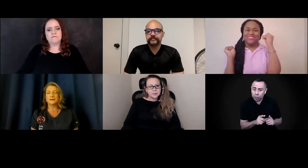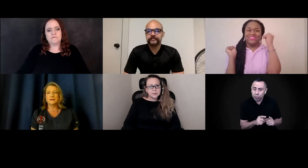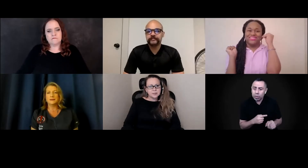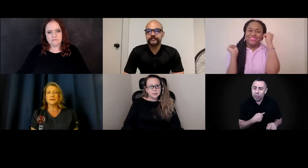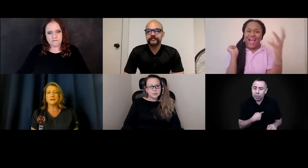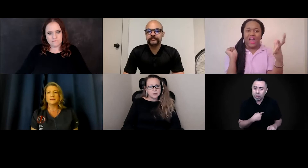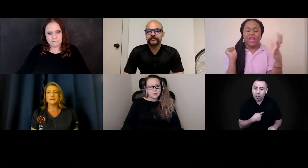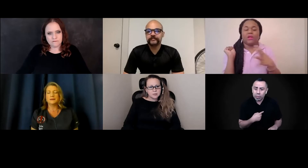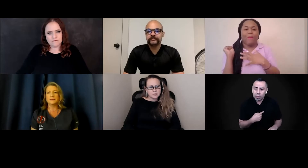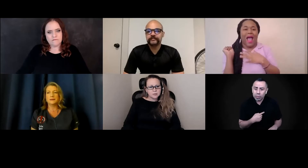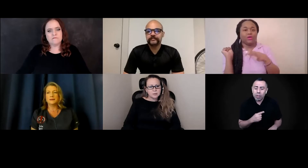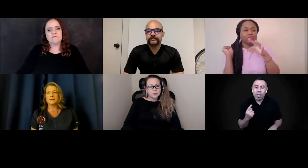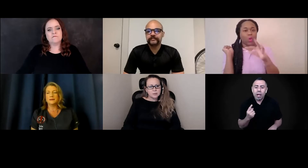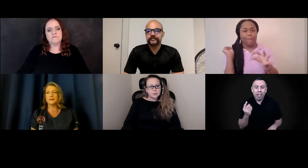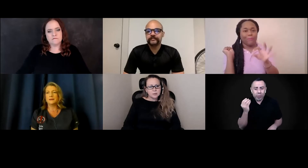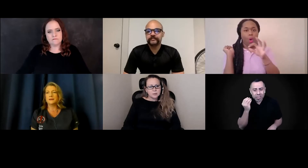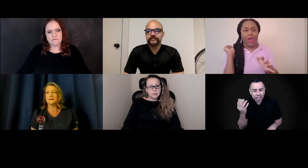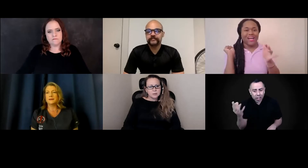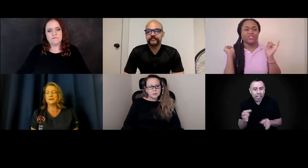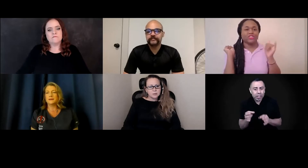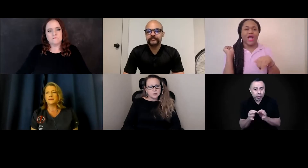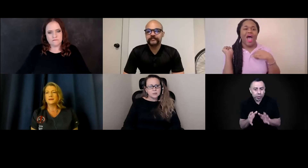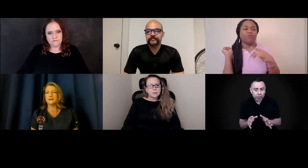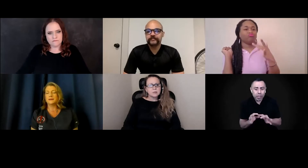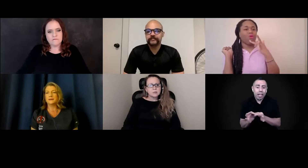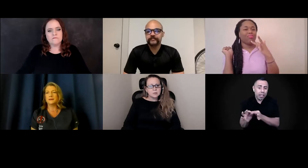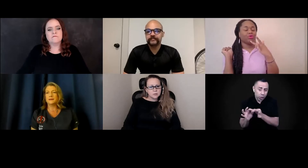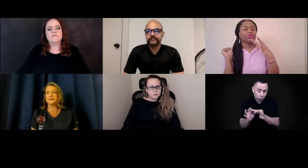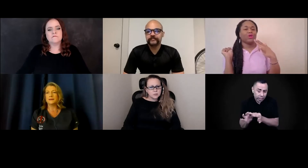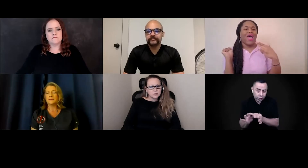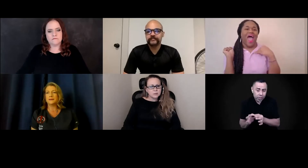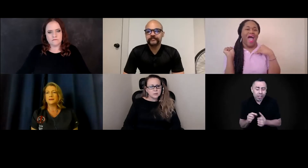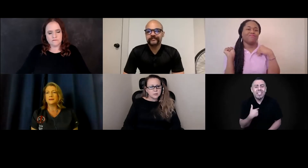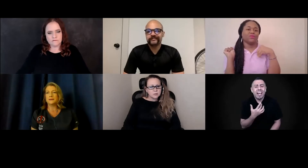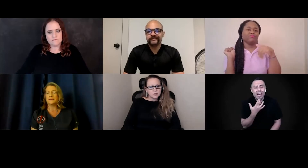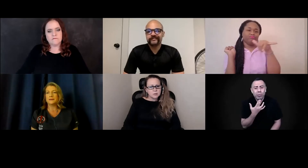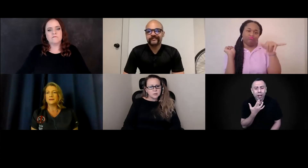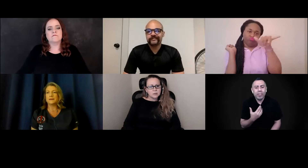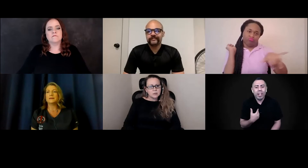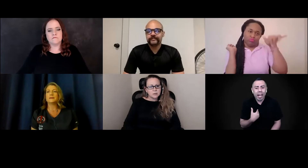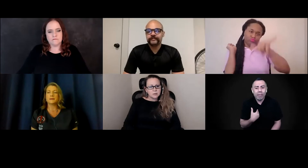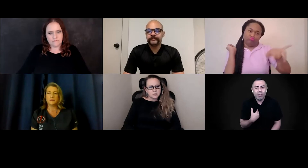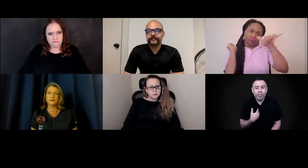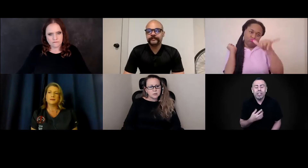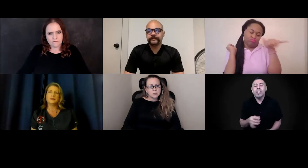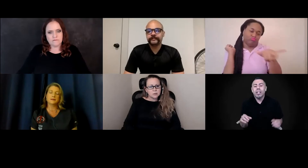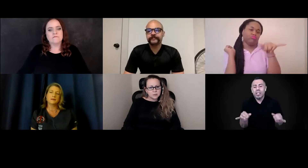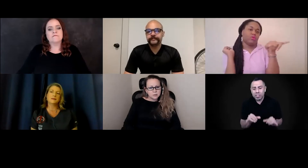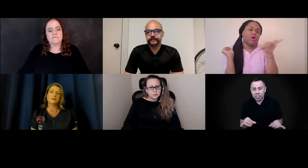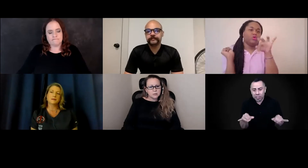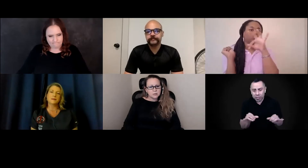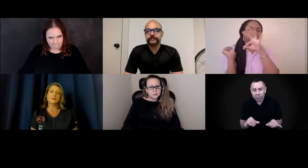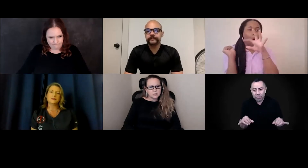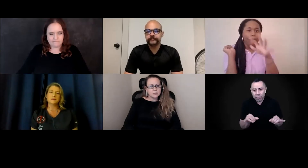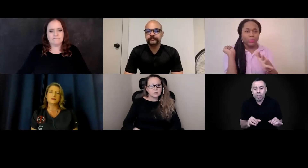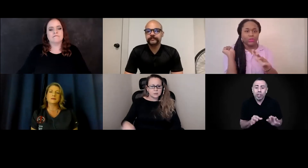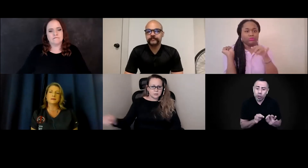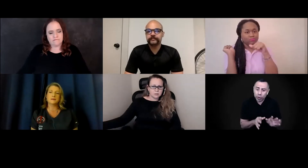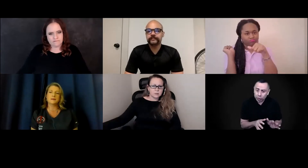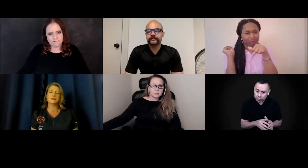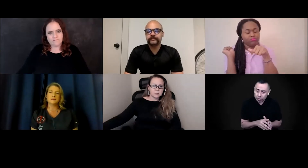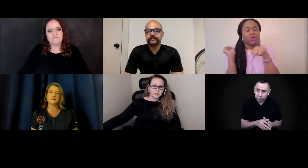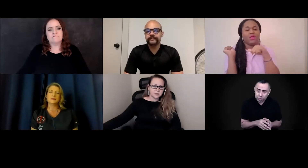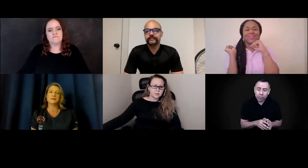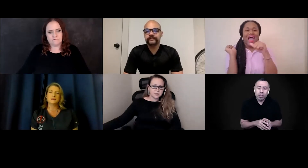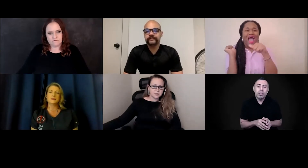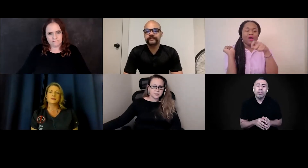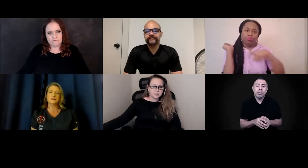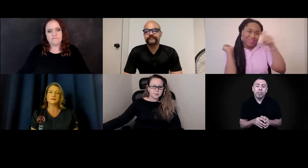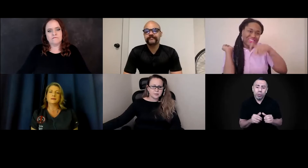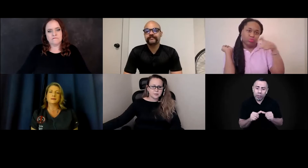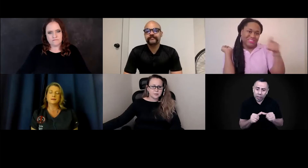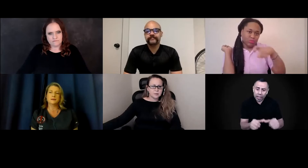And also I always tell my interpreter coordinators, I'd rather have a consistent interpreter throughout